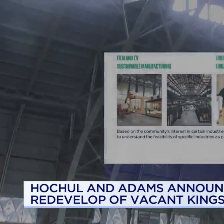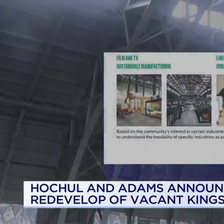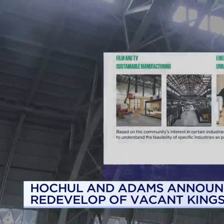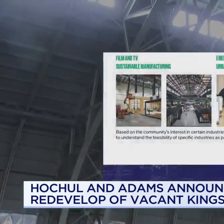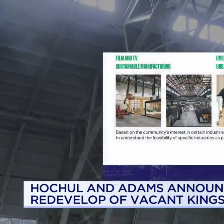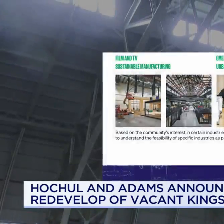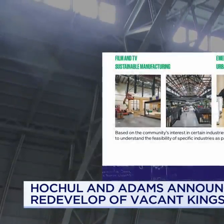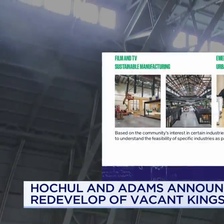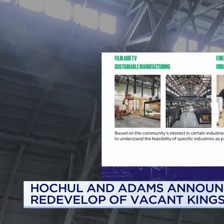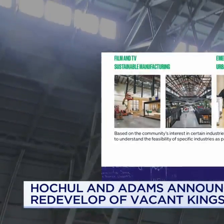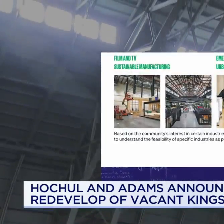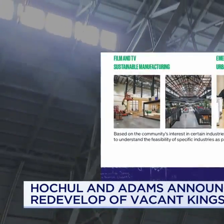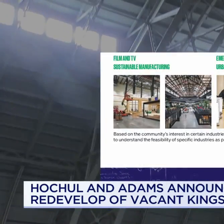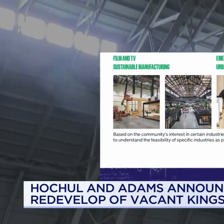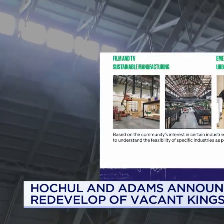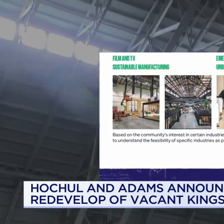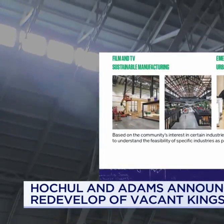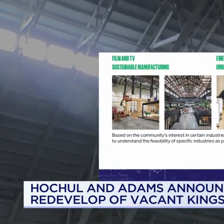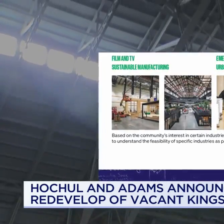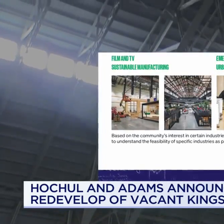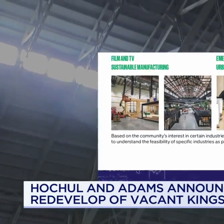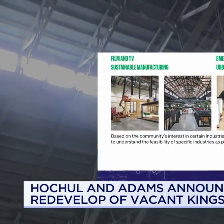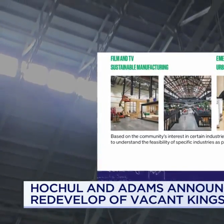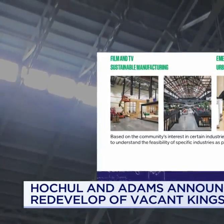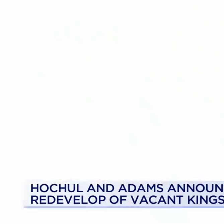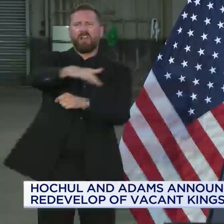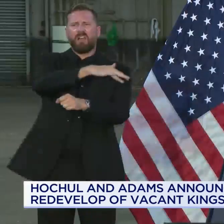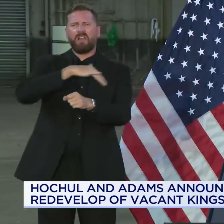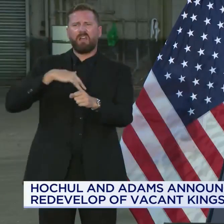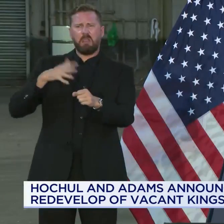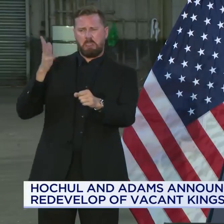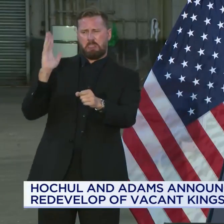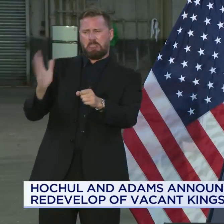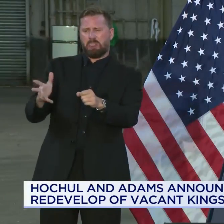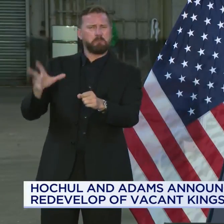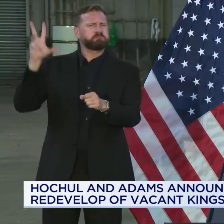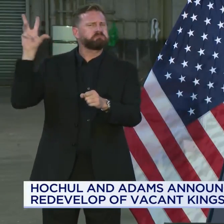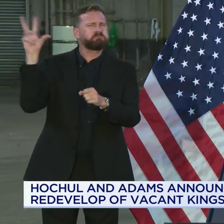Governor Kathy Hochul and Mayor Eric Adams. The funds will be used to transform the space into a new hub for